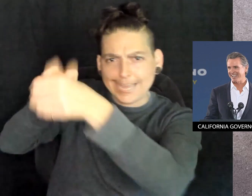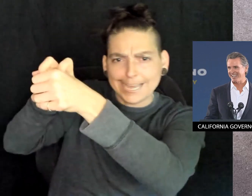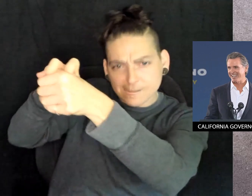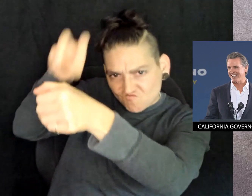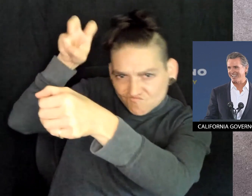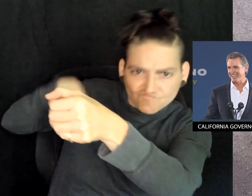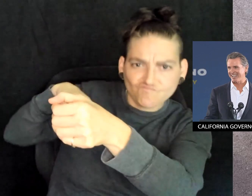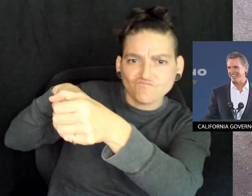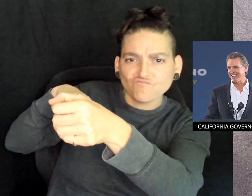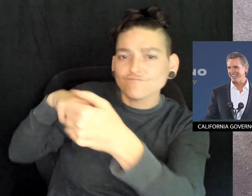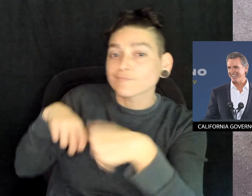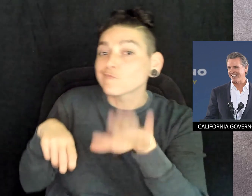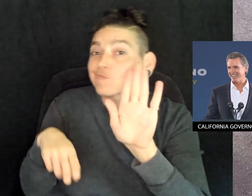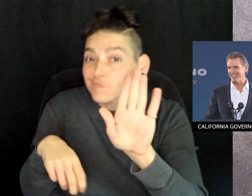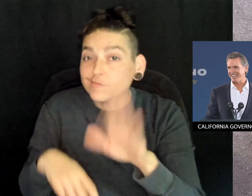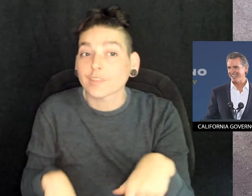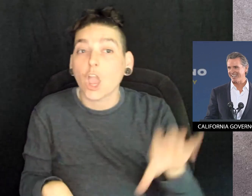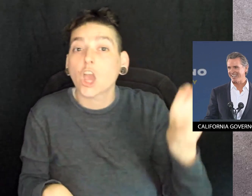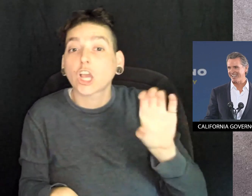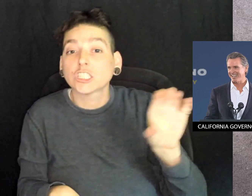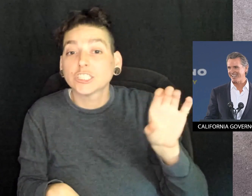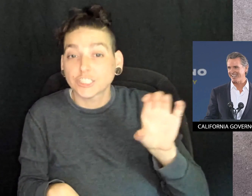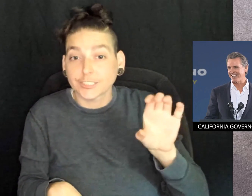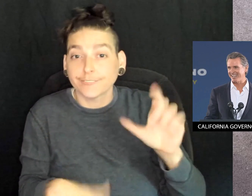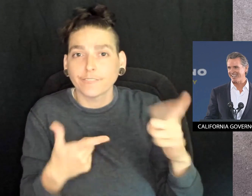dozens of candidates are vying to unseat him